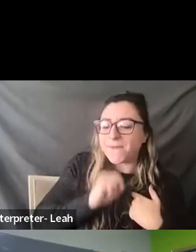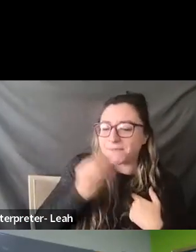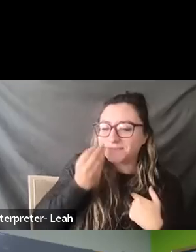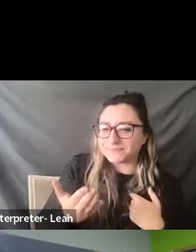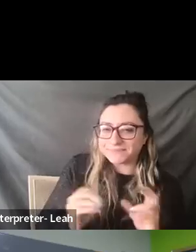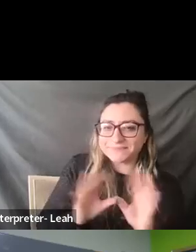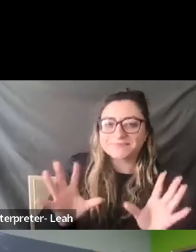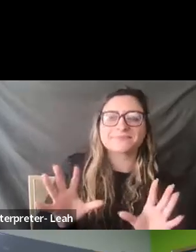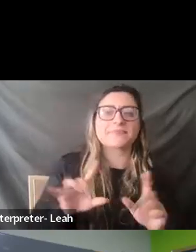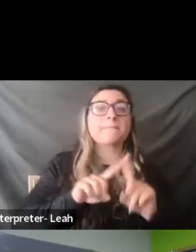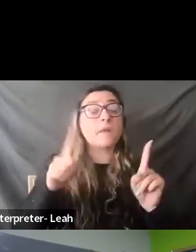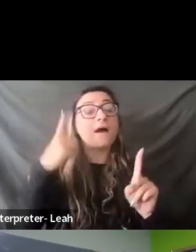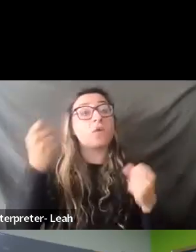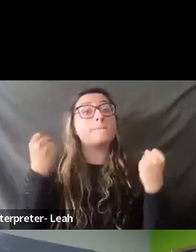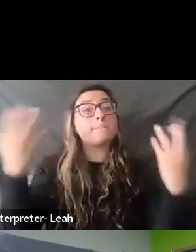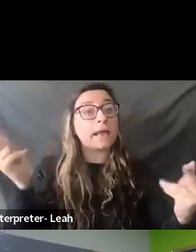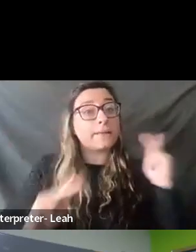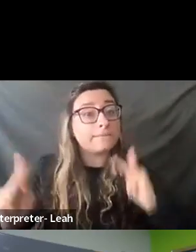And so it's really easy for people with disabilities to then say, oh, well that's not me, I'm not old. I am old. Just to be clear.